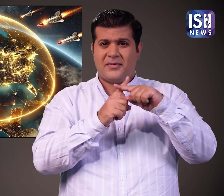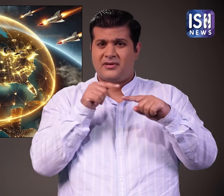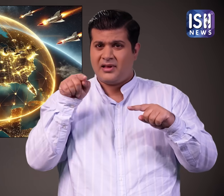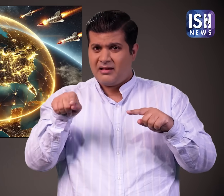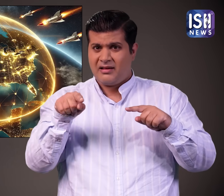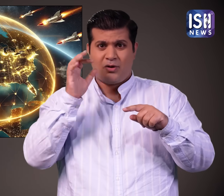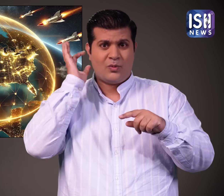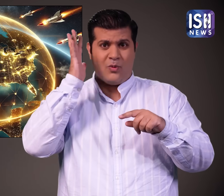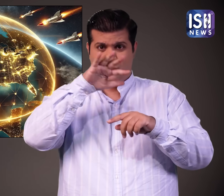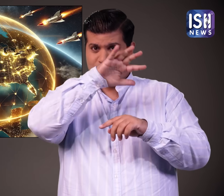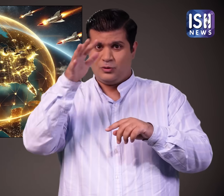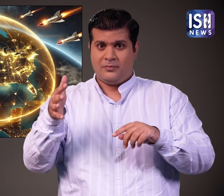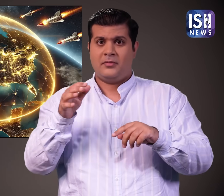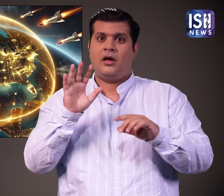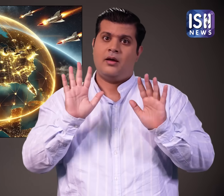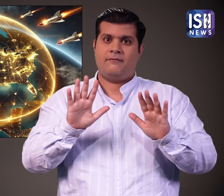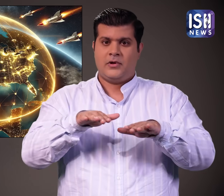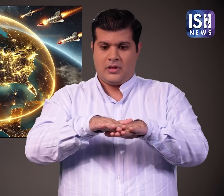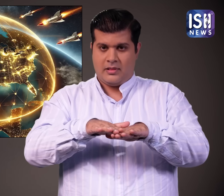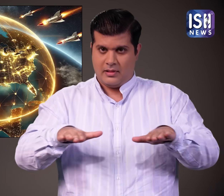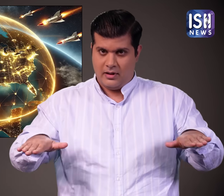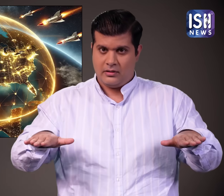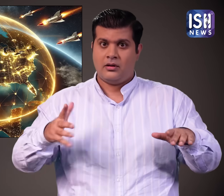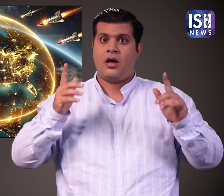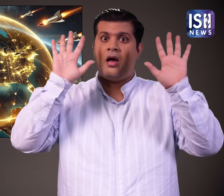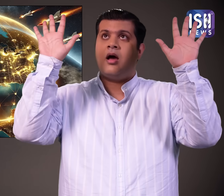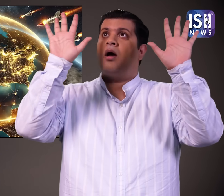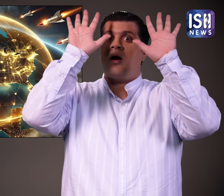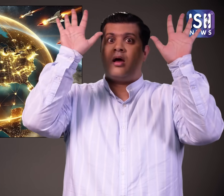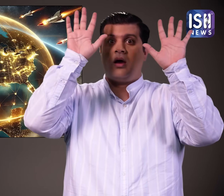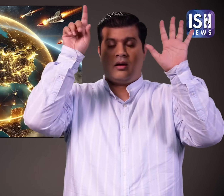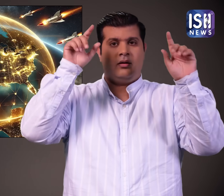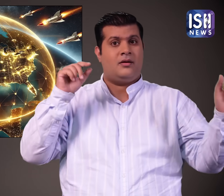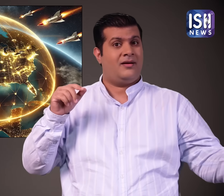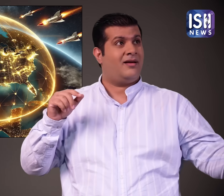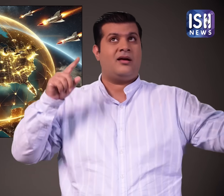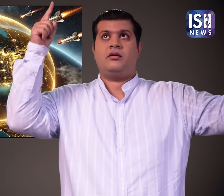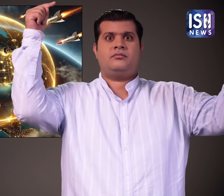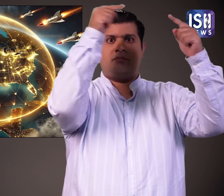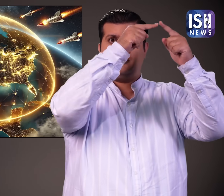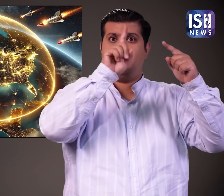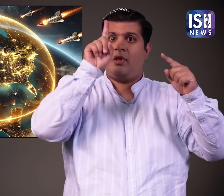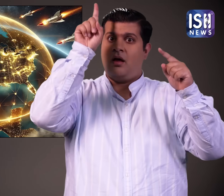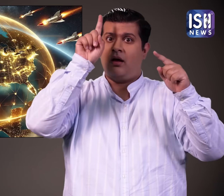The Golden Dome would be able to launch fast rockets from the ground or space.